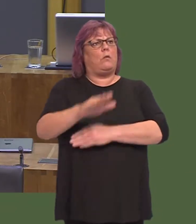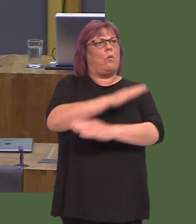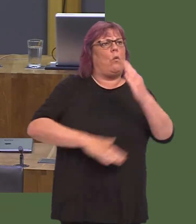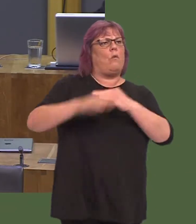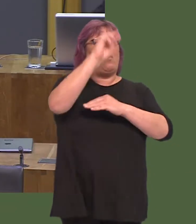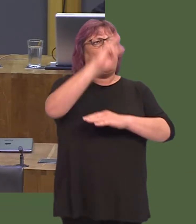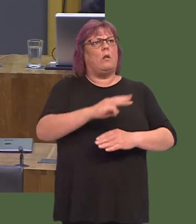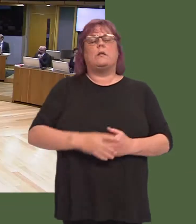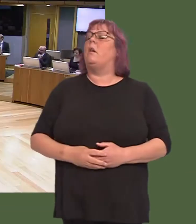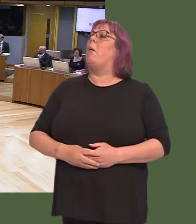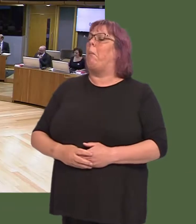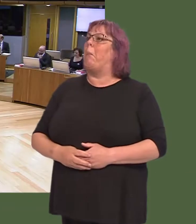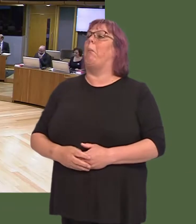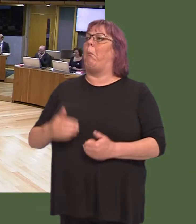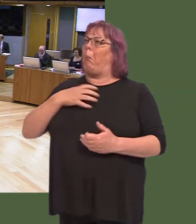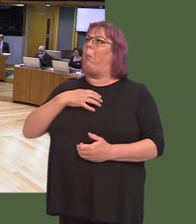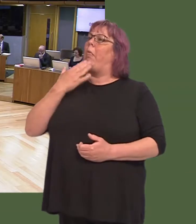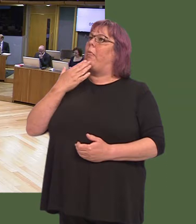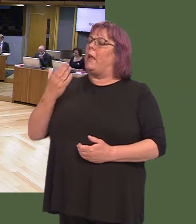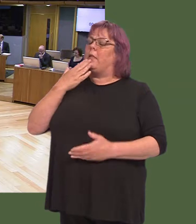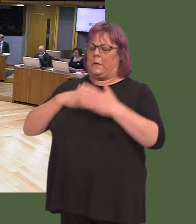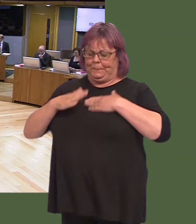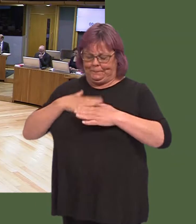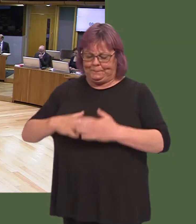Neil McEvoy AM: Diolch, and thank you for your patience there.